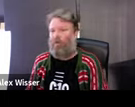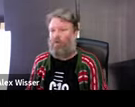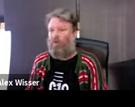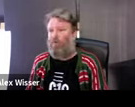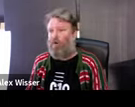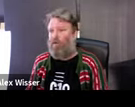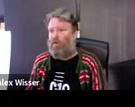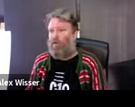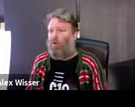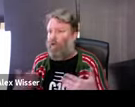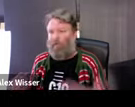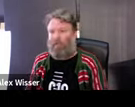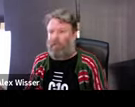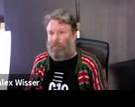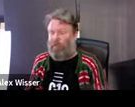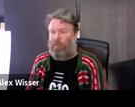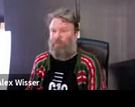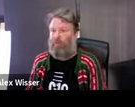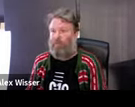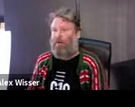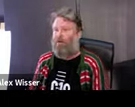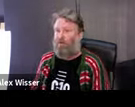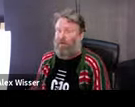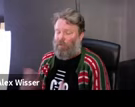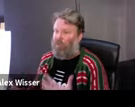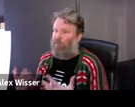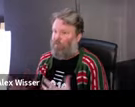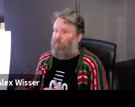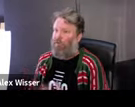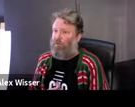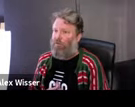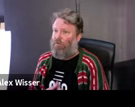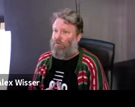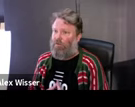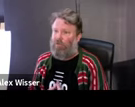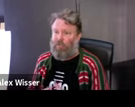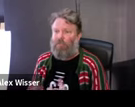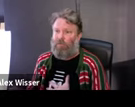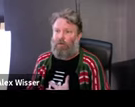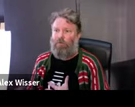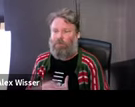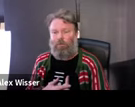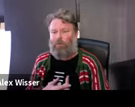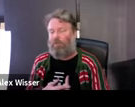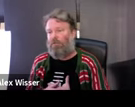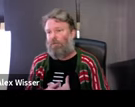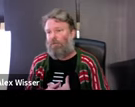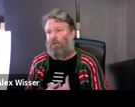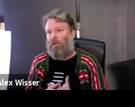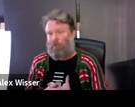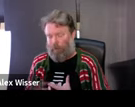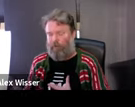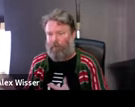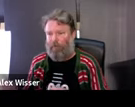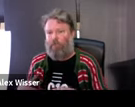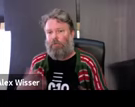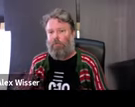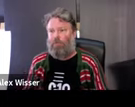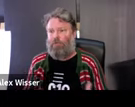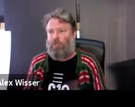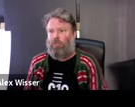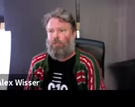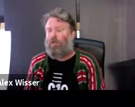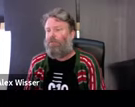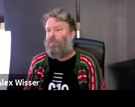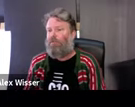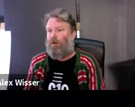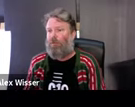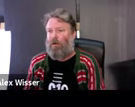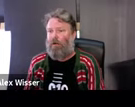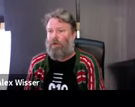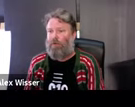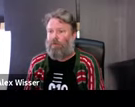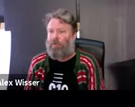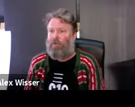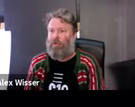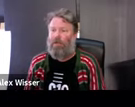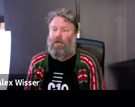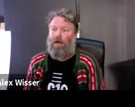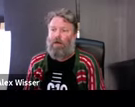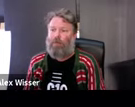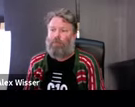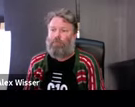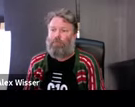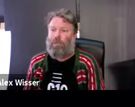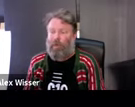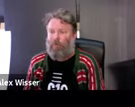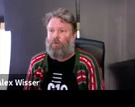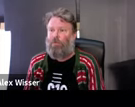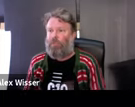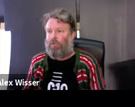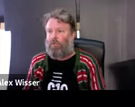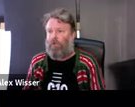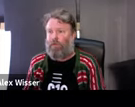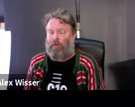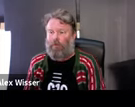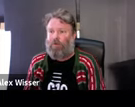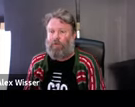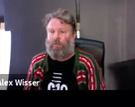new market". There's now, like, you know, you can see this. I am working